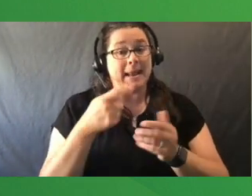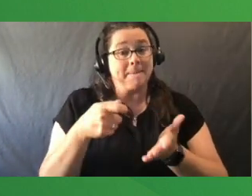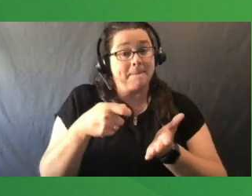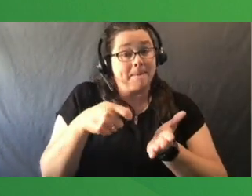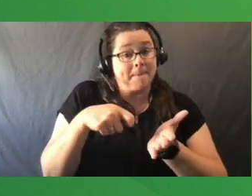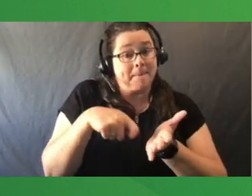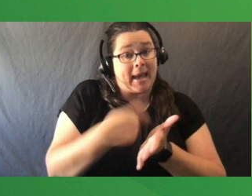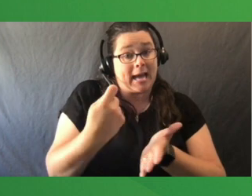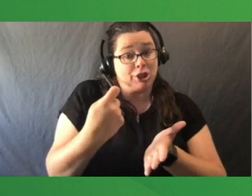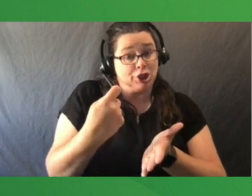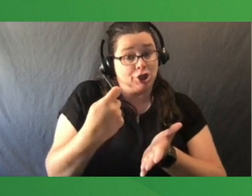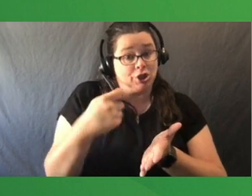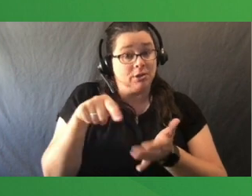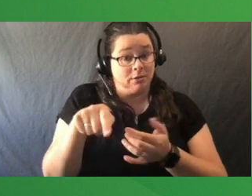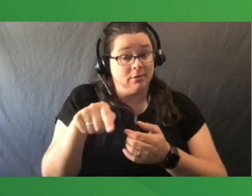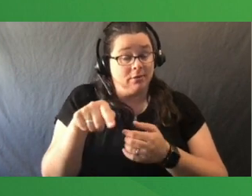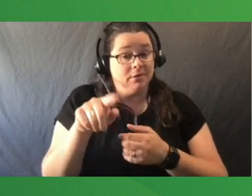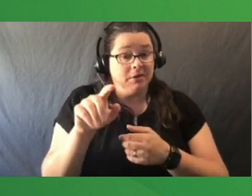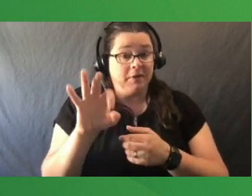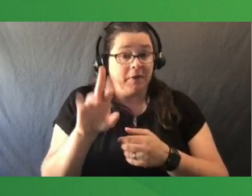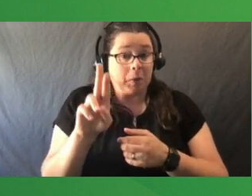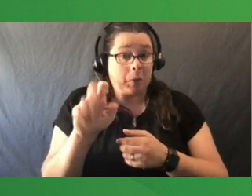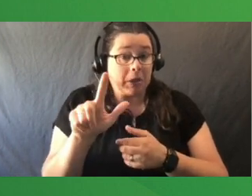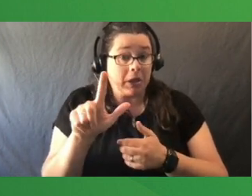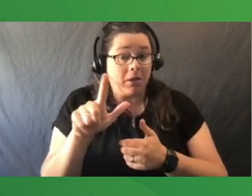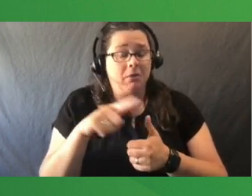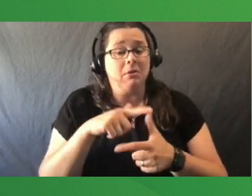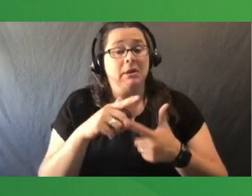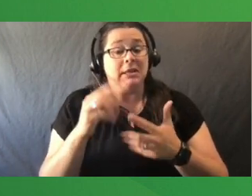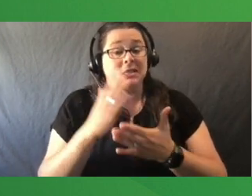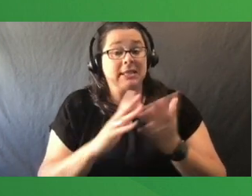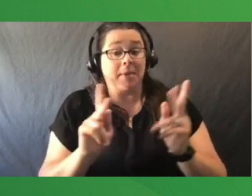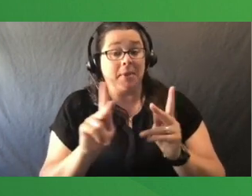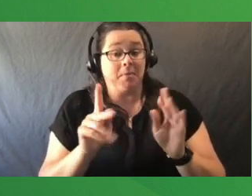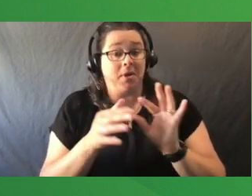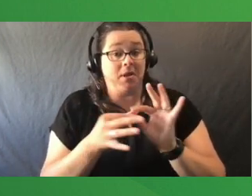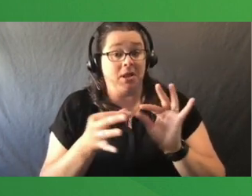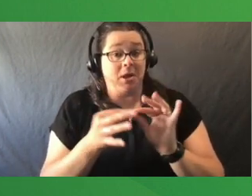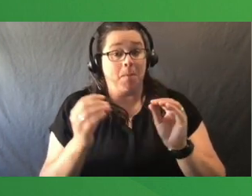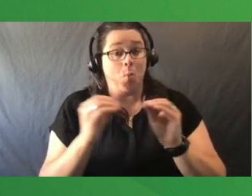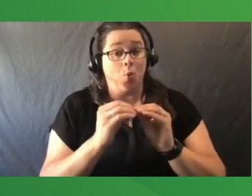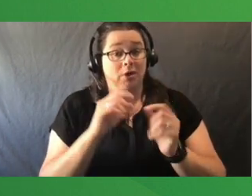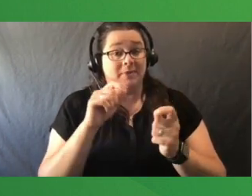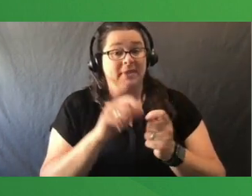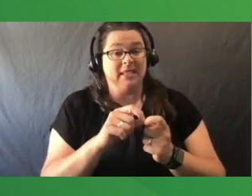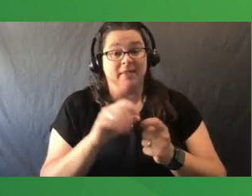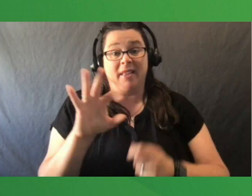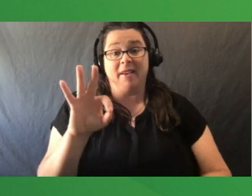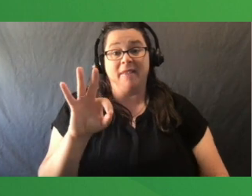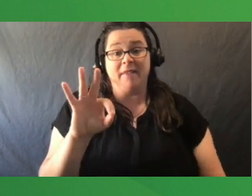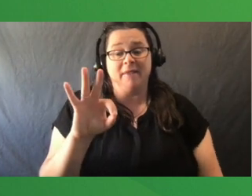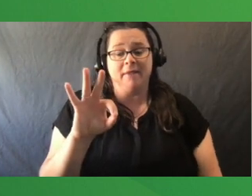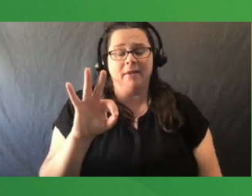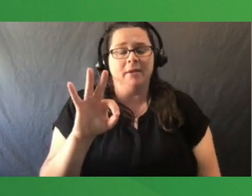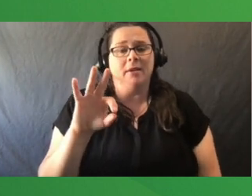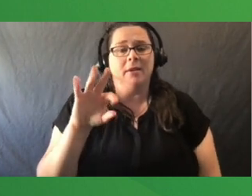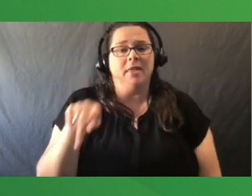Or some people are getting even more specific and saying the phosphorus in the match stick.